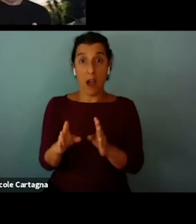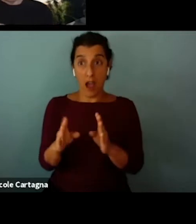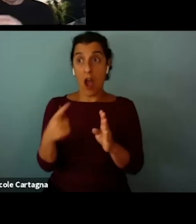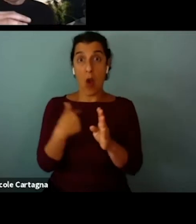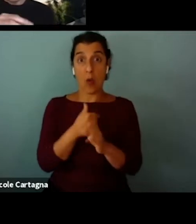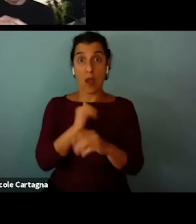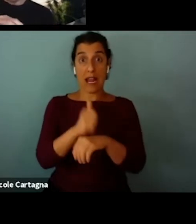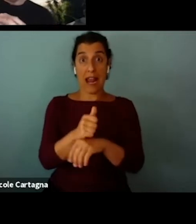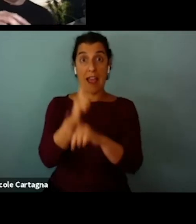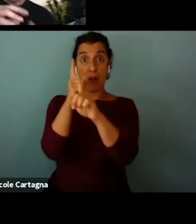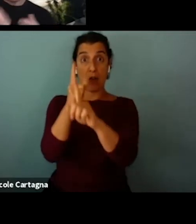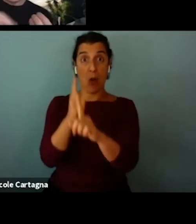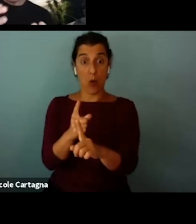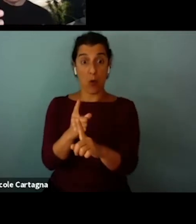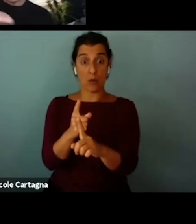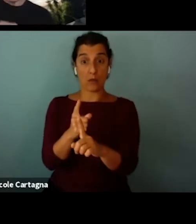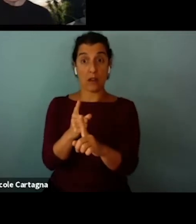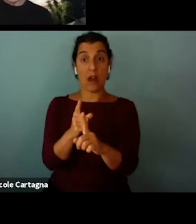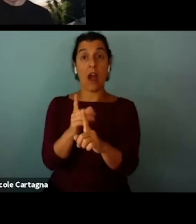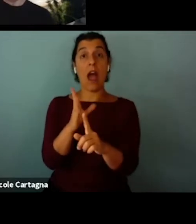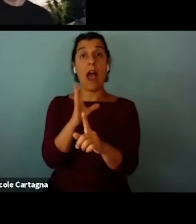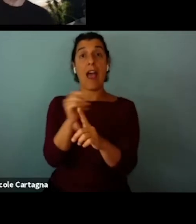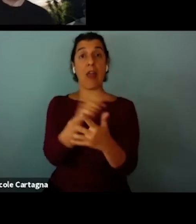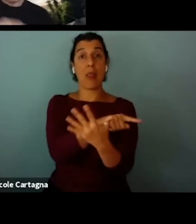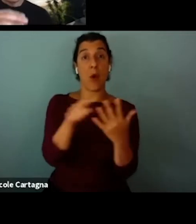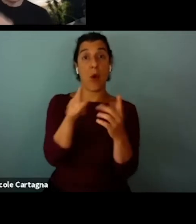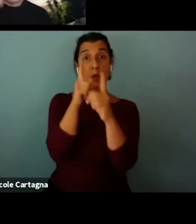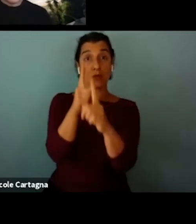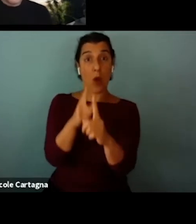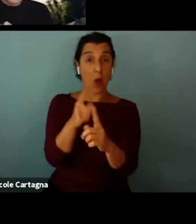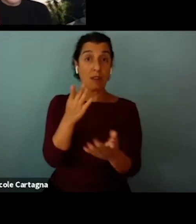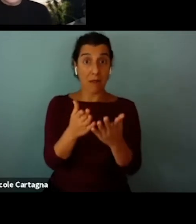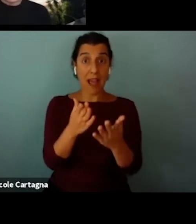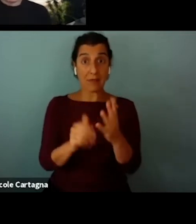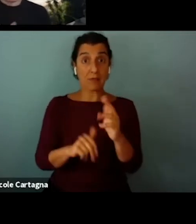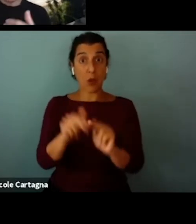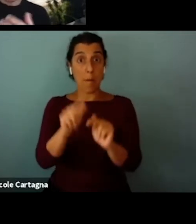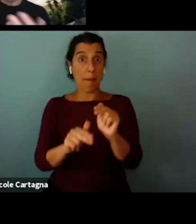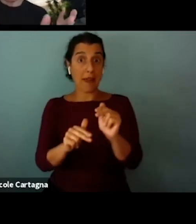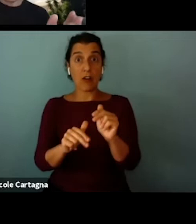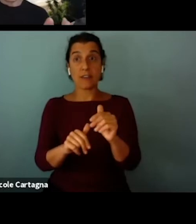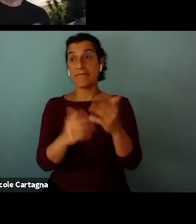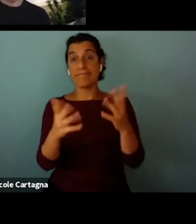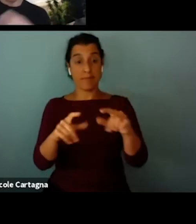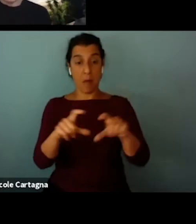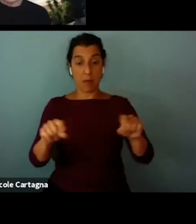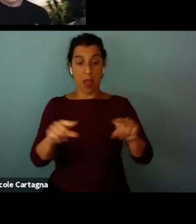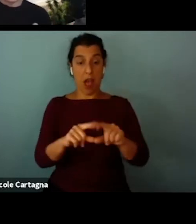which then and those goals may be to build it a stack of blocks for example or it may be to